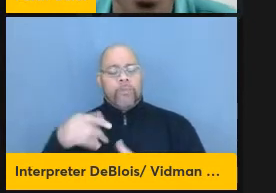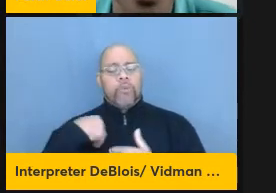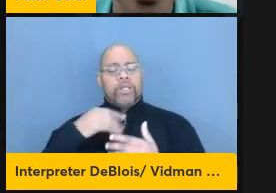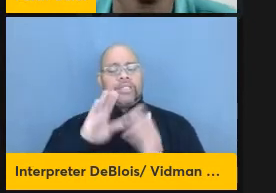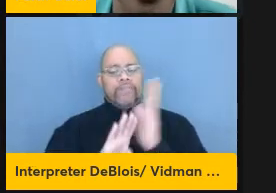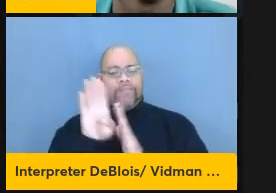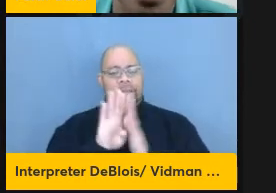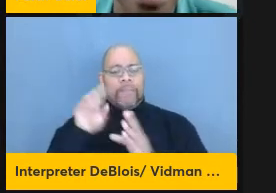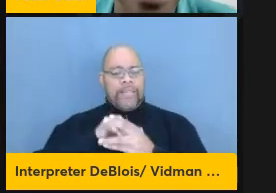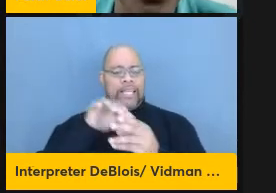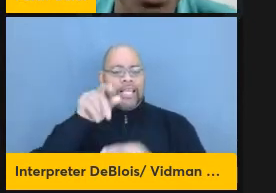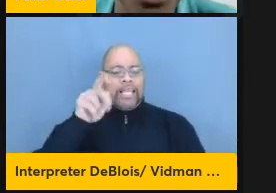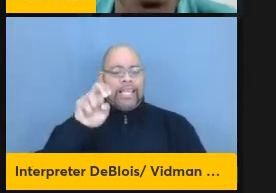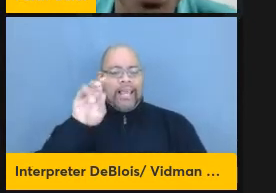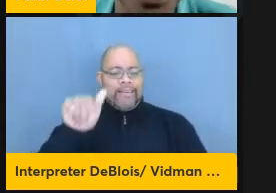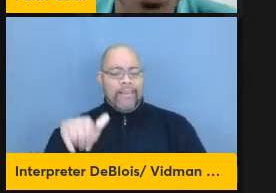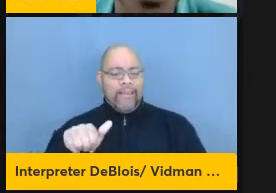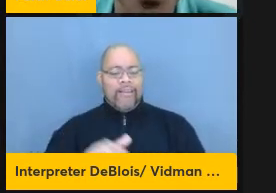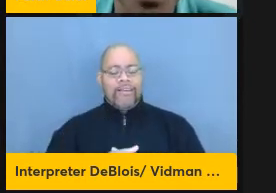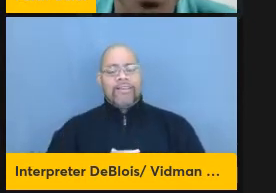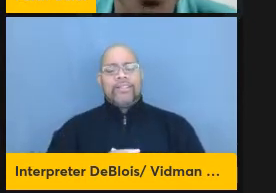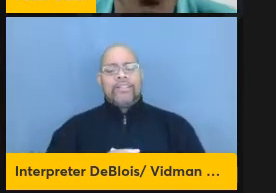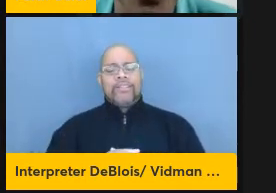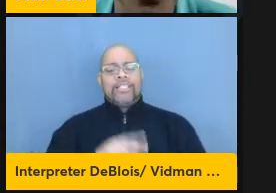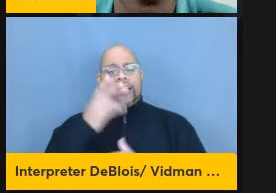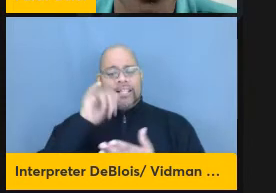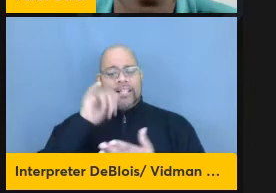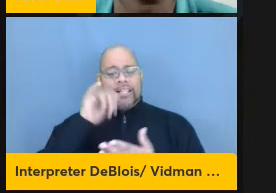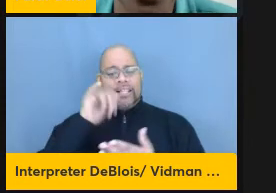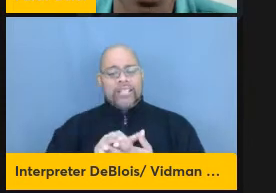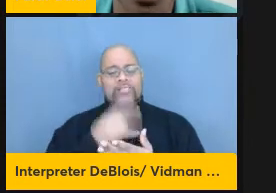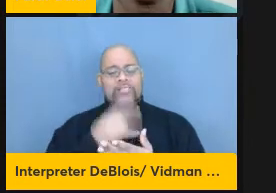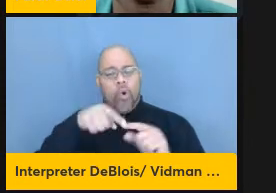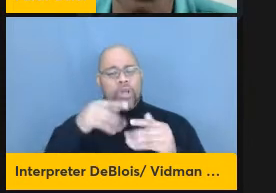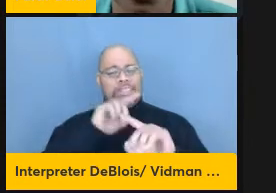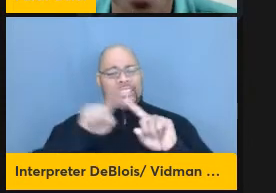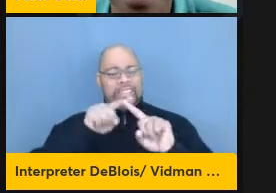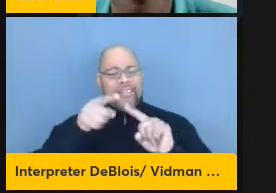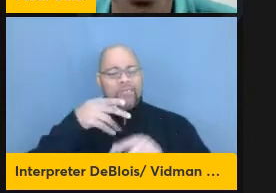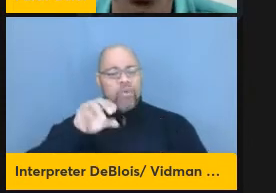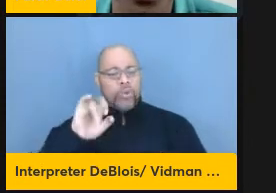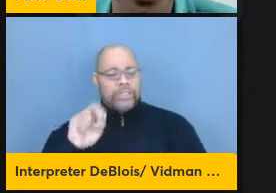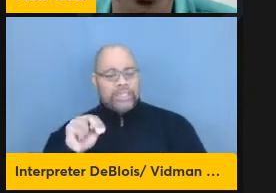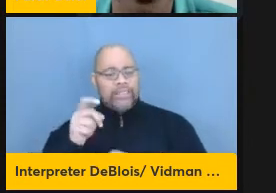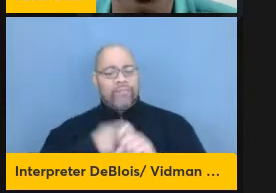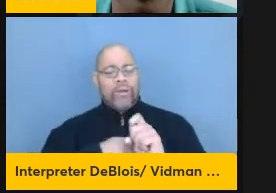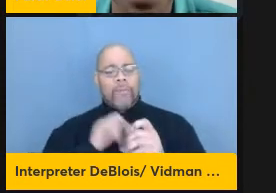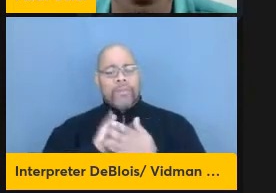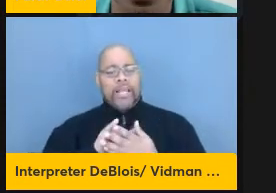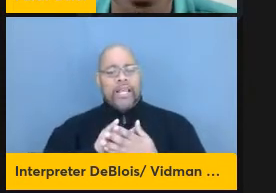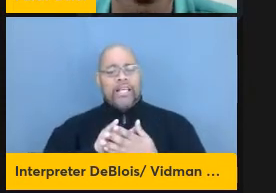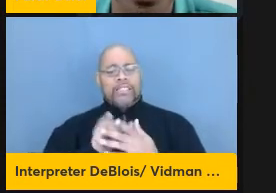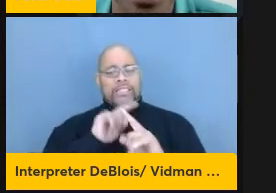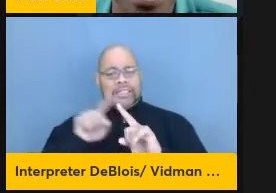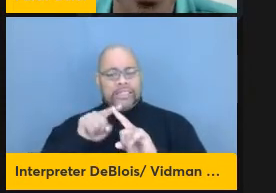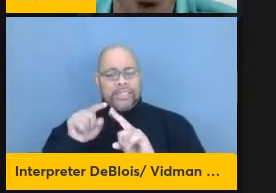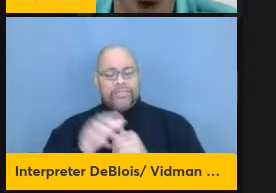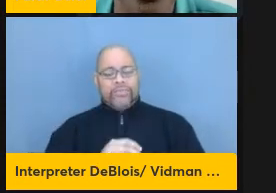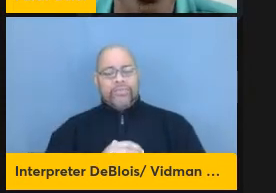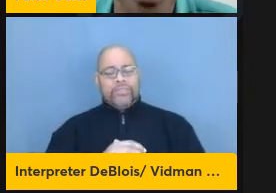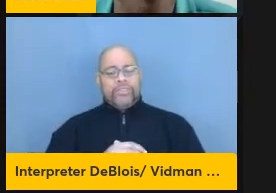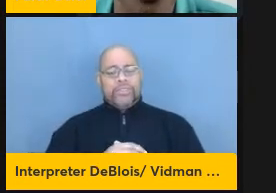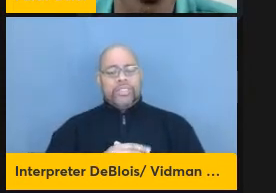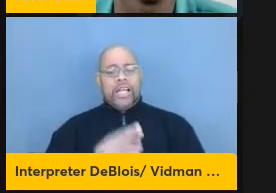Kenya. And what you see here is all different proteins from that merozoite stage of the parasite, and they're lighting up and the